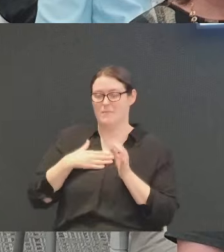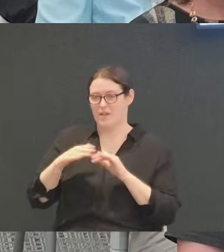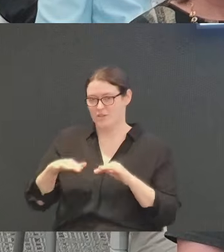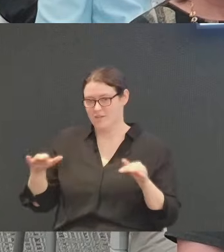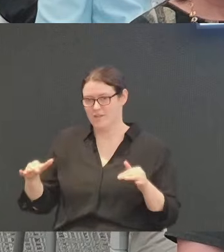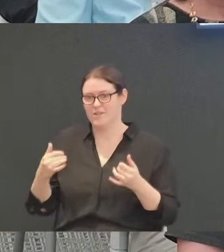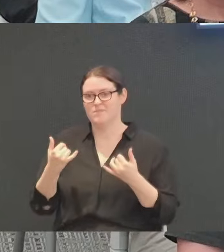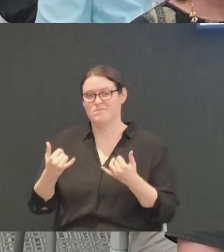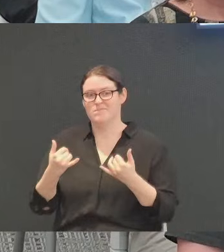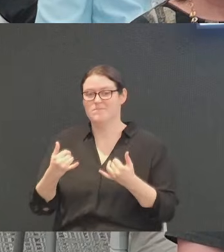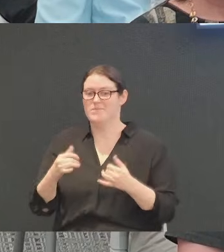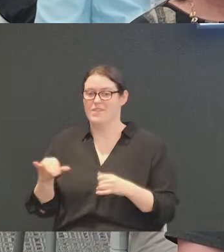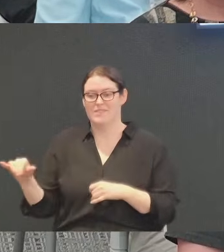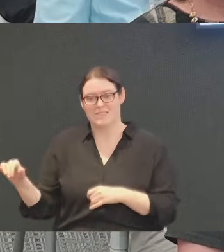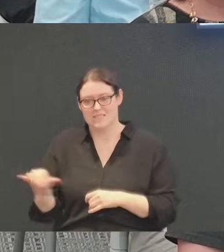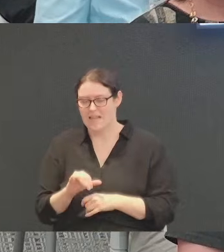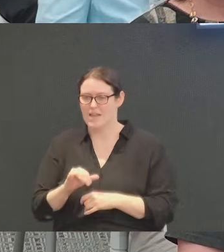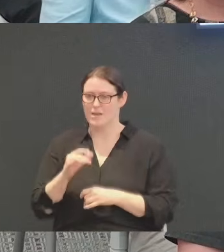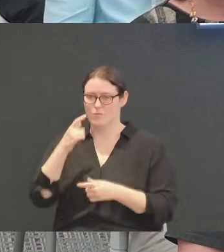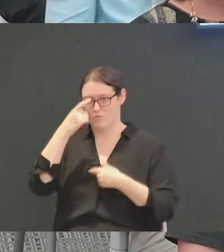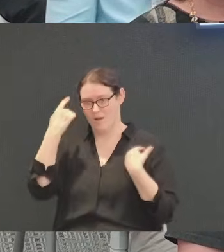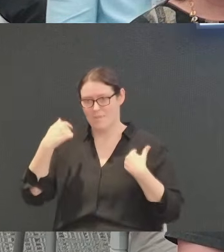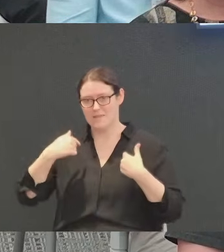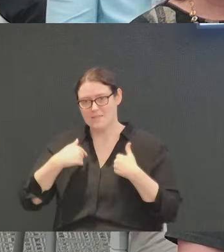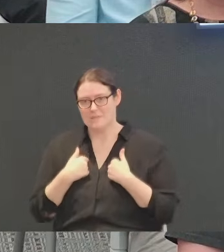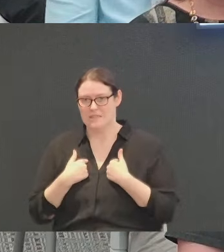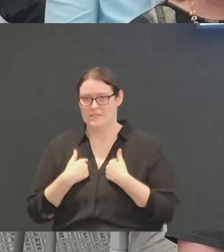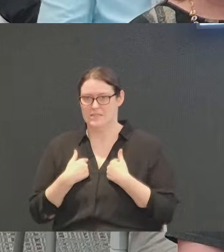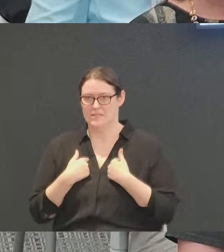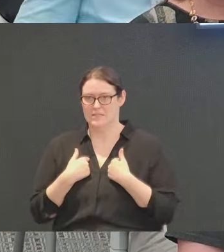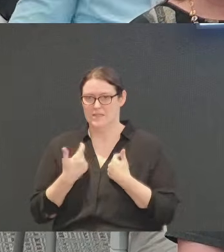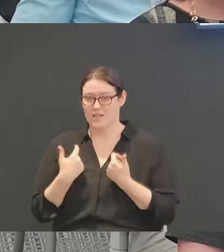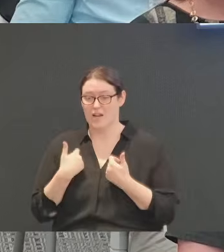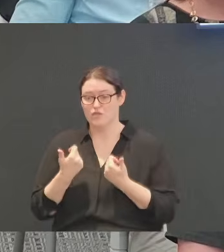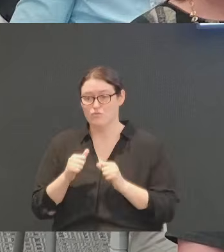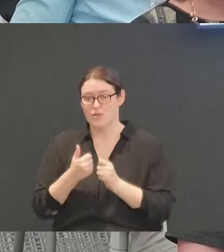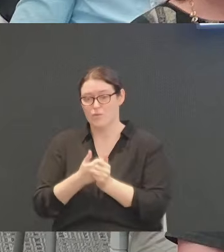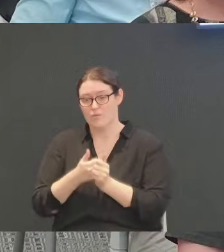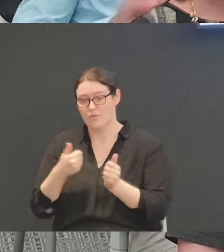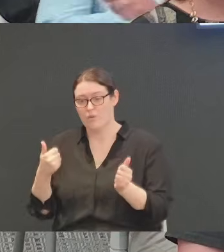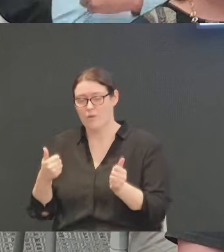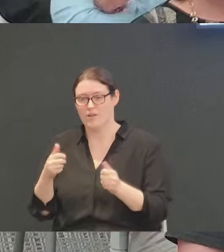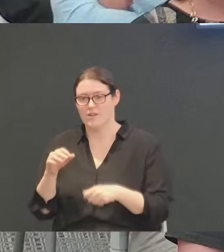facing the same traumas that they have been trying to address to family nurturing center staff. And